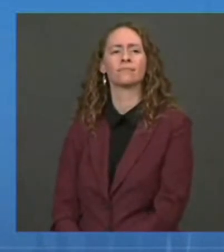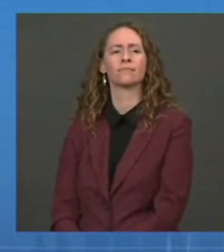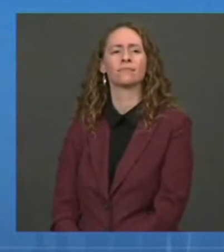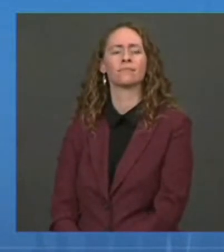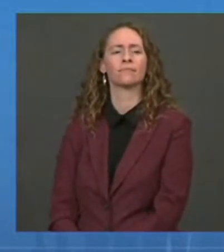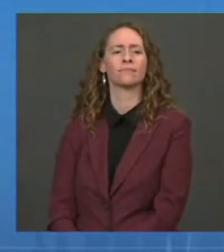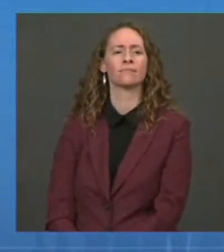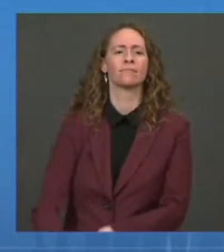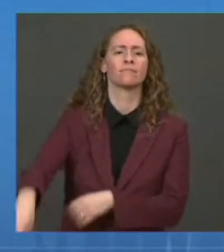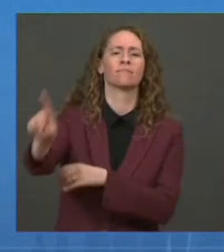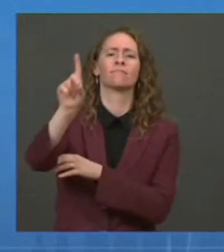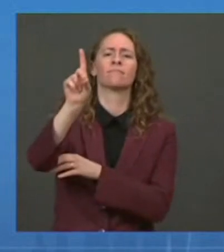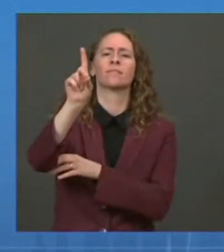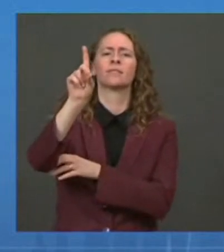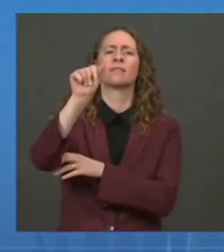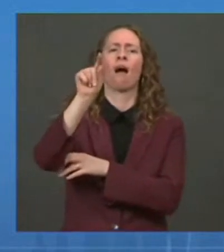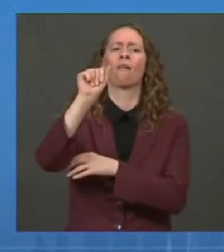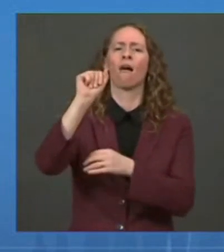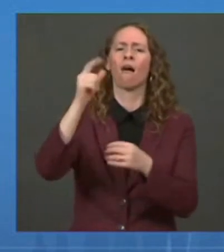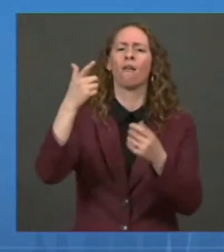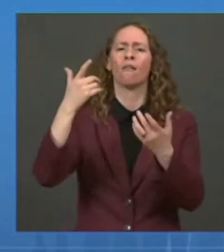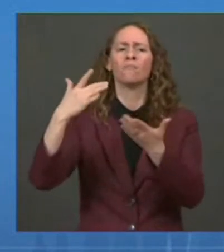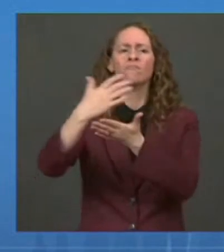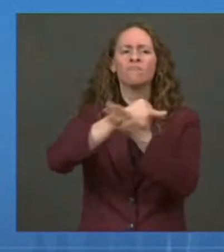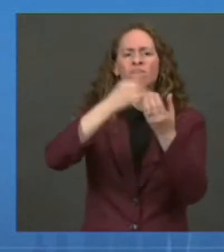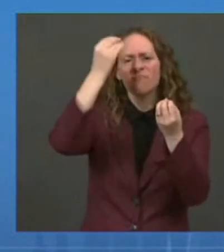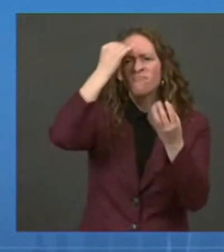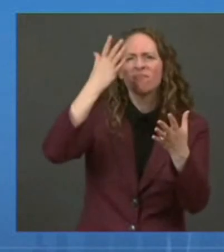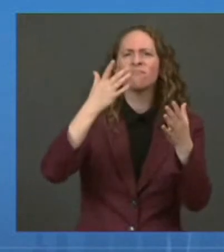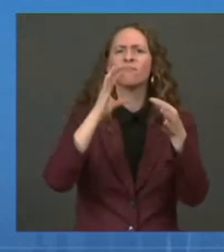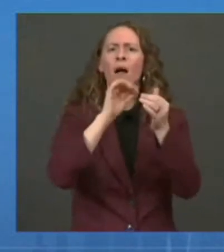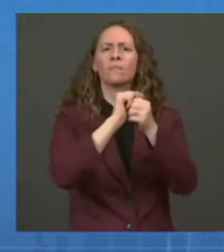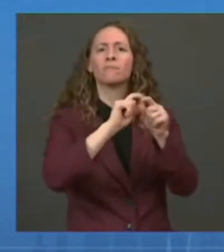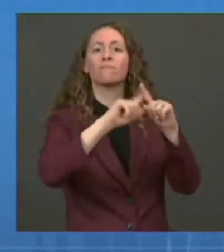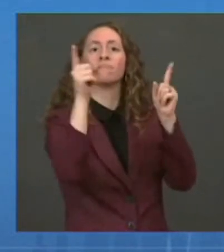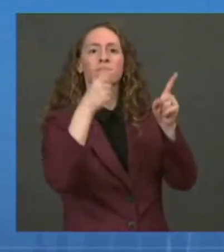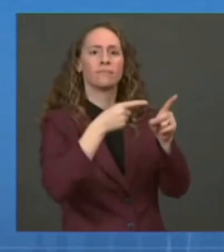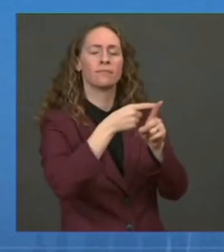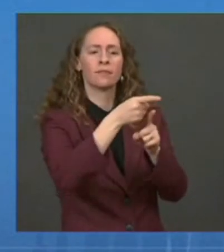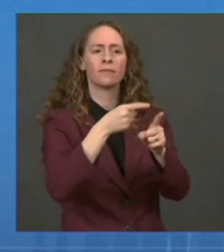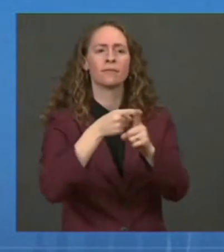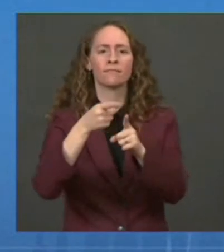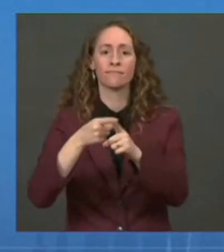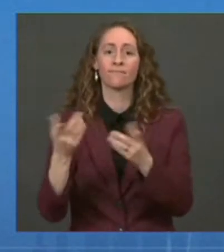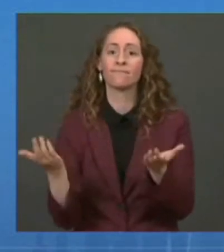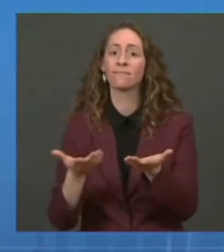NEXT SLIDE. SO LET'S TAKE A LOOK AT THE DATA WHEN IT COMES TO ANOTHER VARIANT.